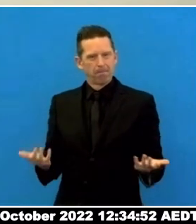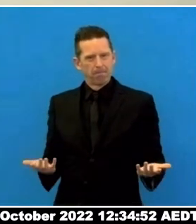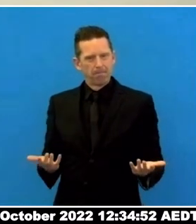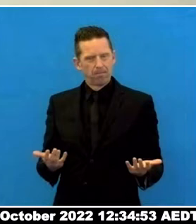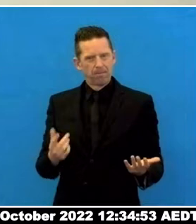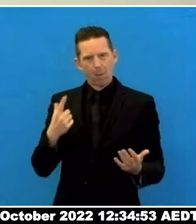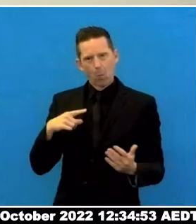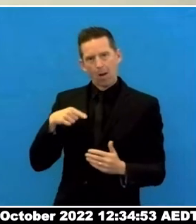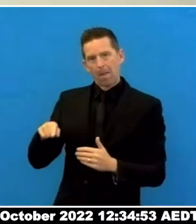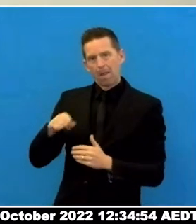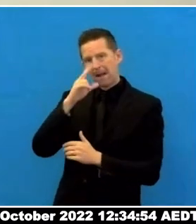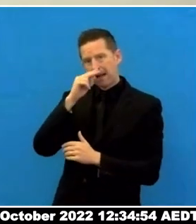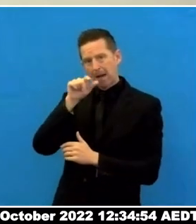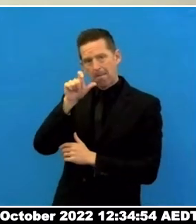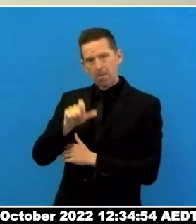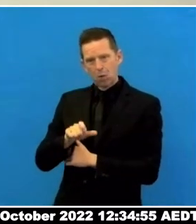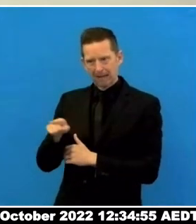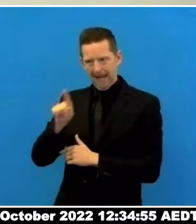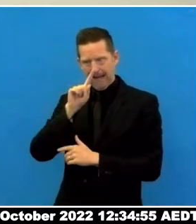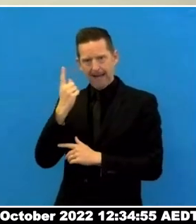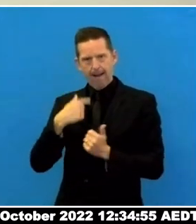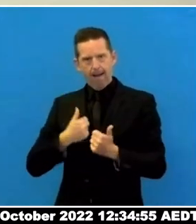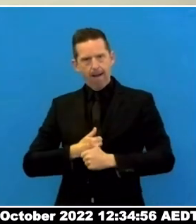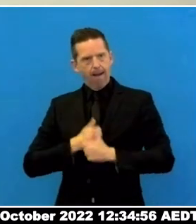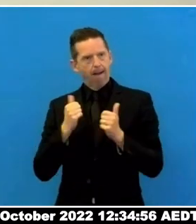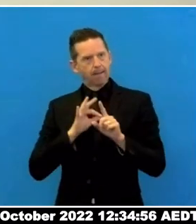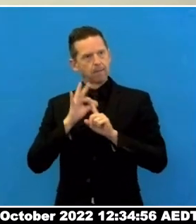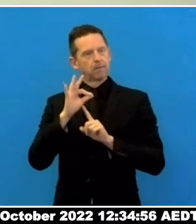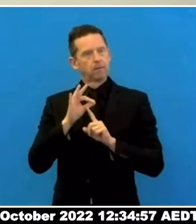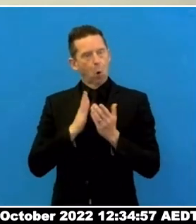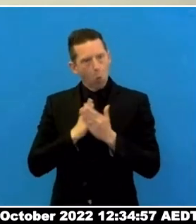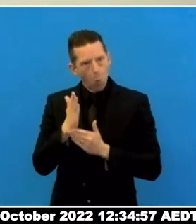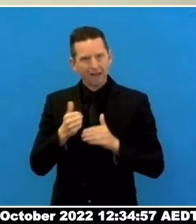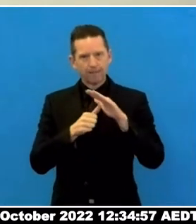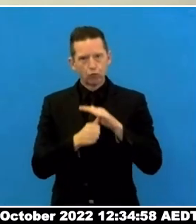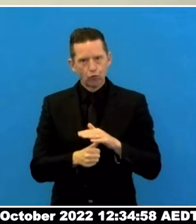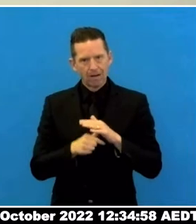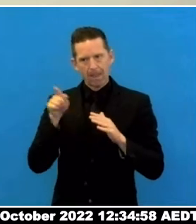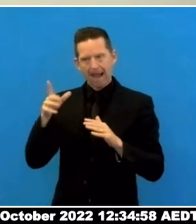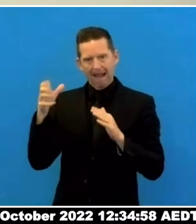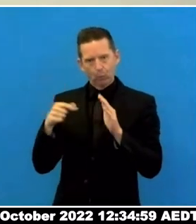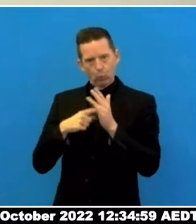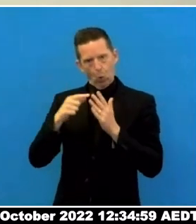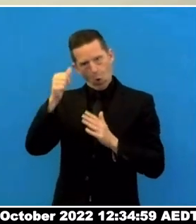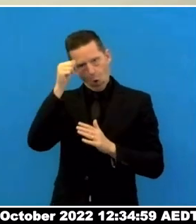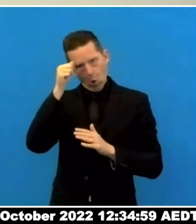this young adolescent boy could recover from his depression without acknowledgment that his parents had died, and he had witnessed that.